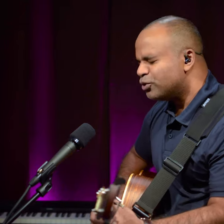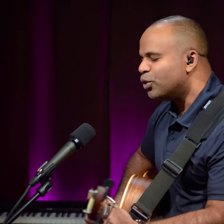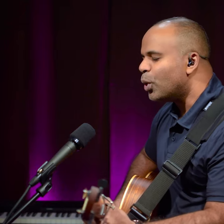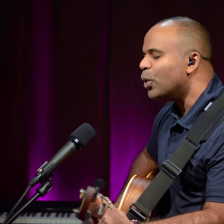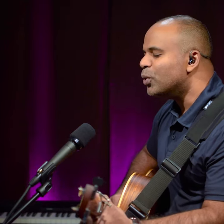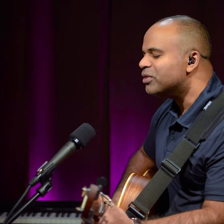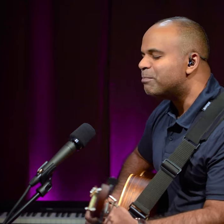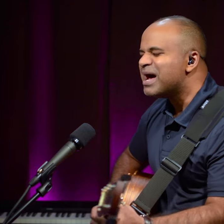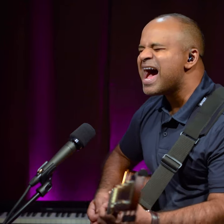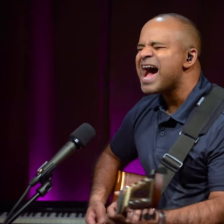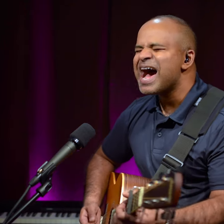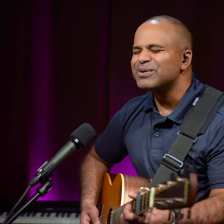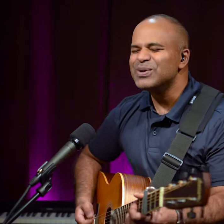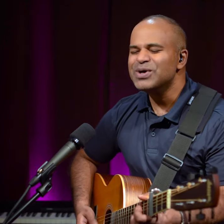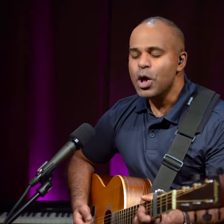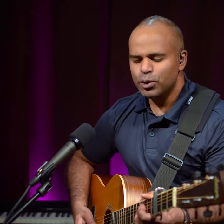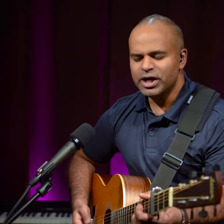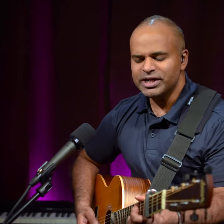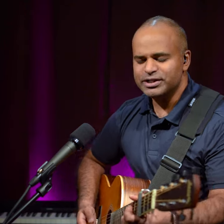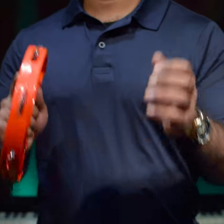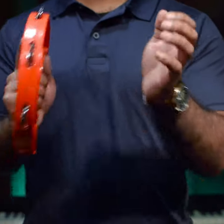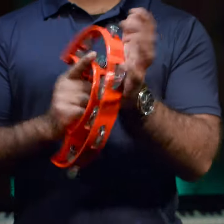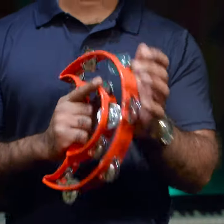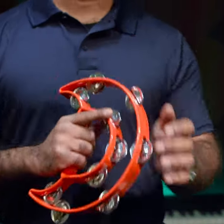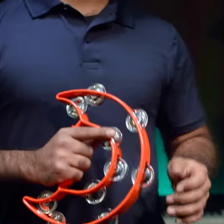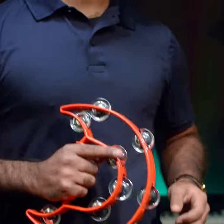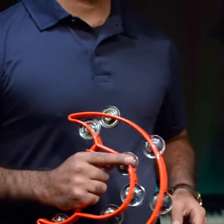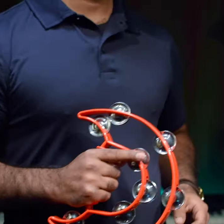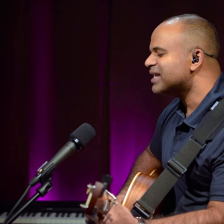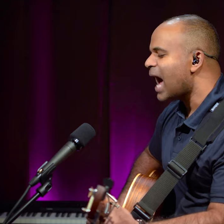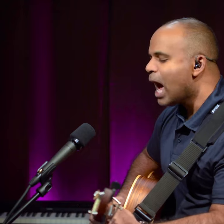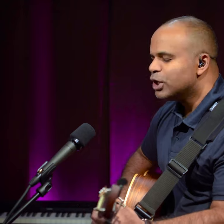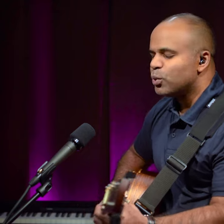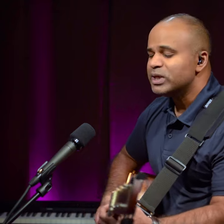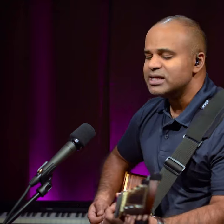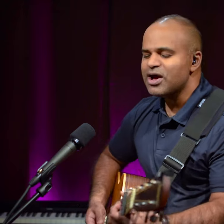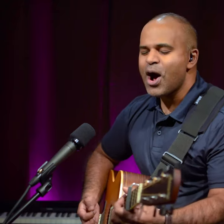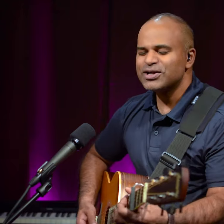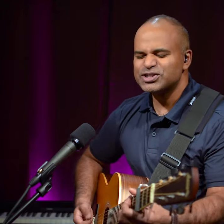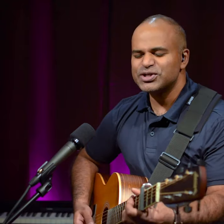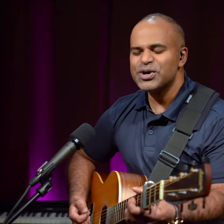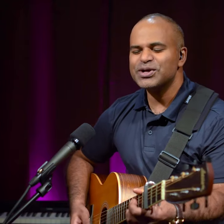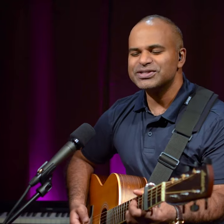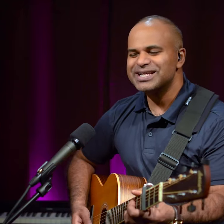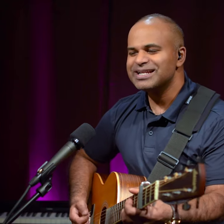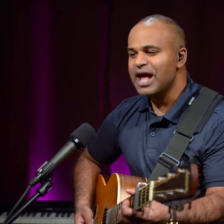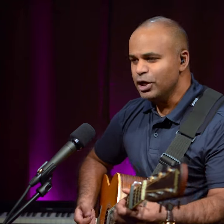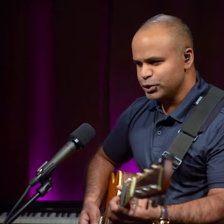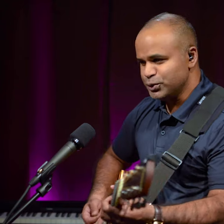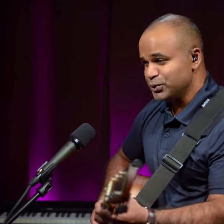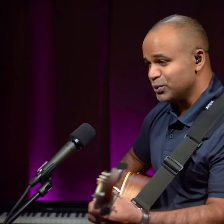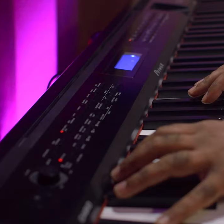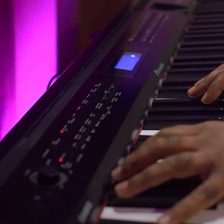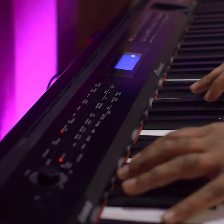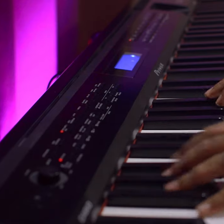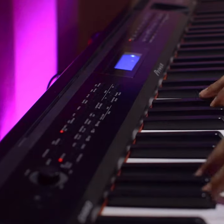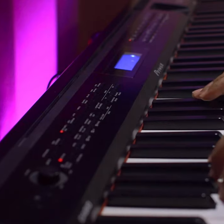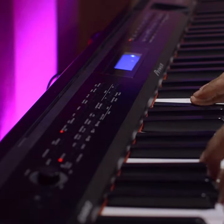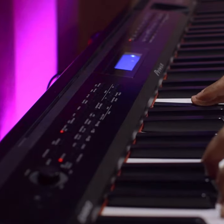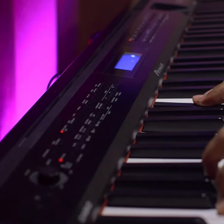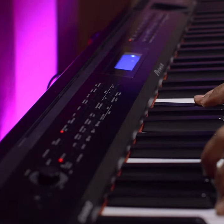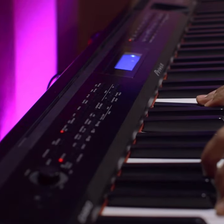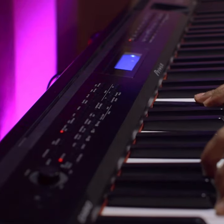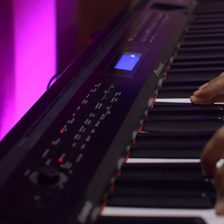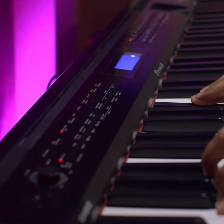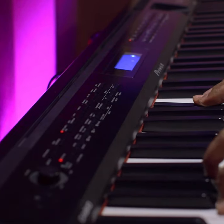Though the battle rages on We are certain You are strong